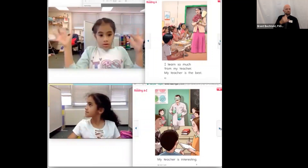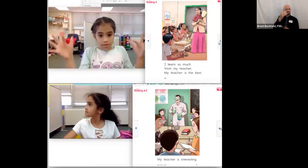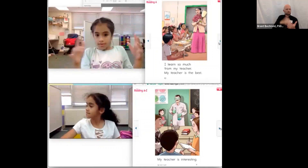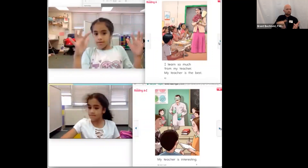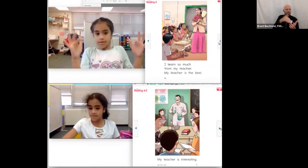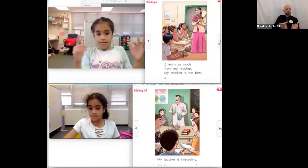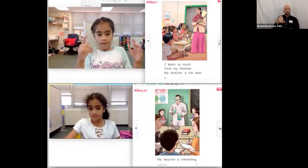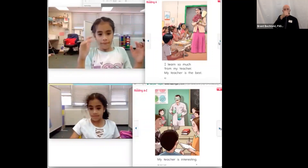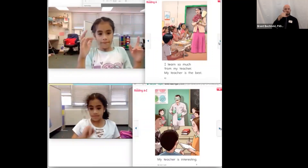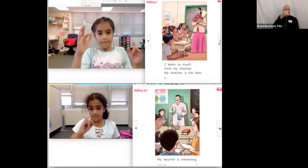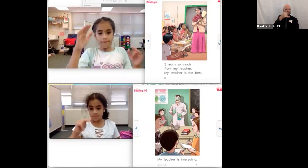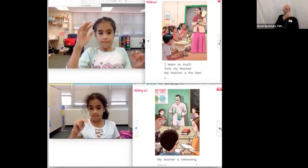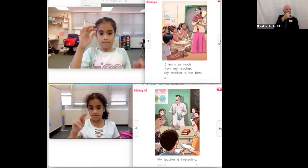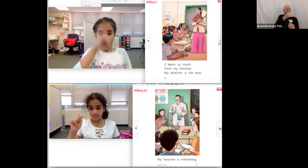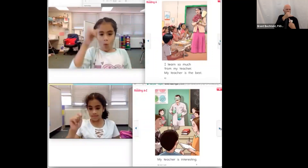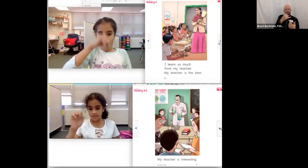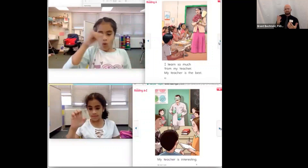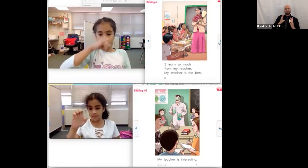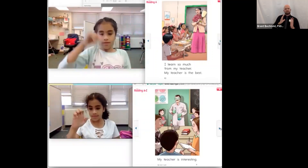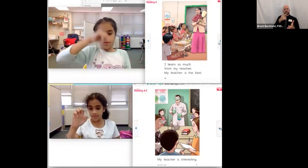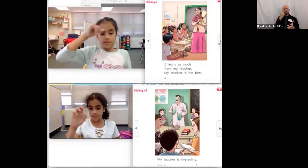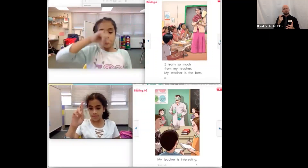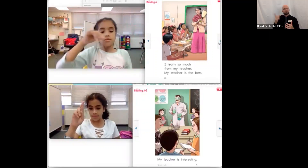Notice the girl using repetition of a sign?